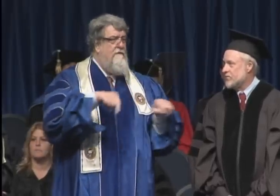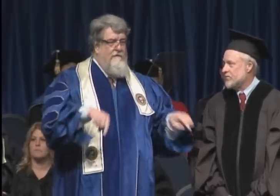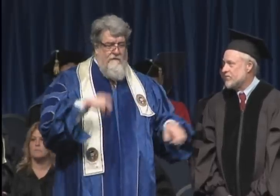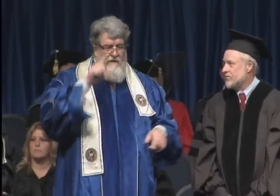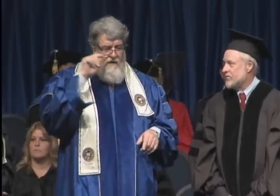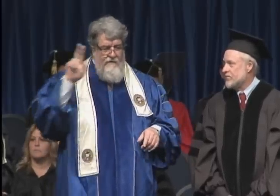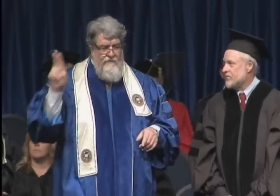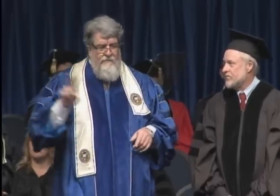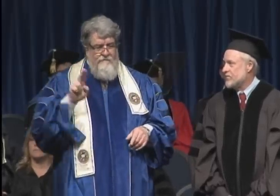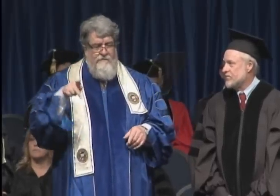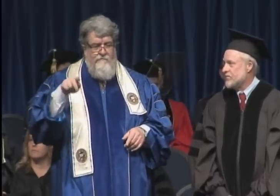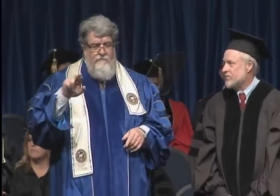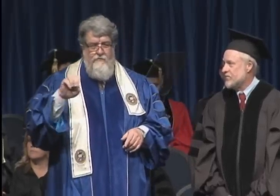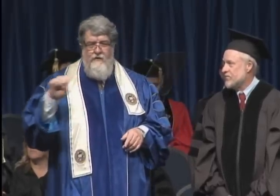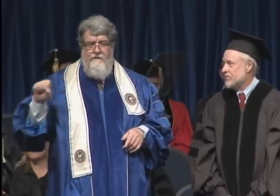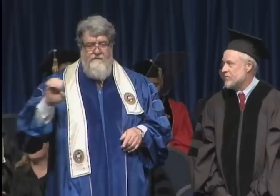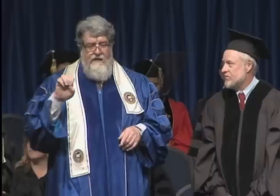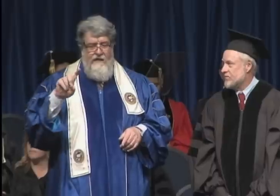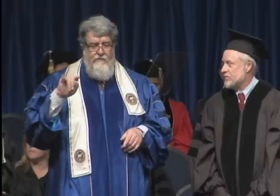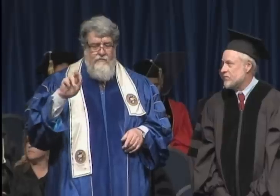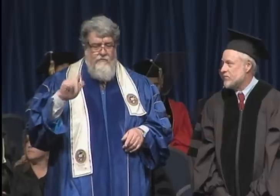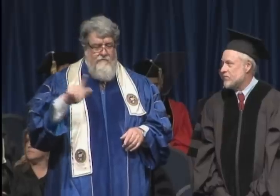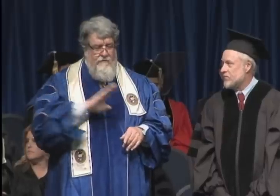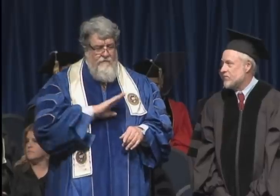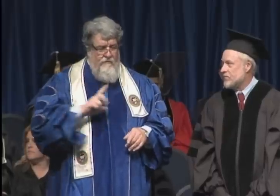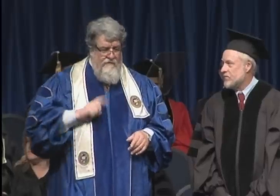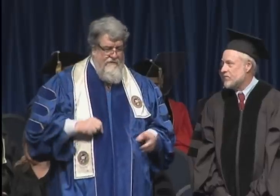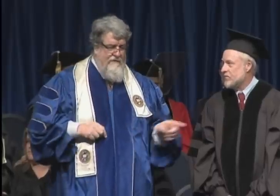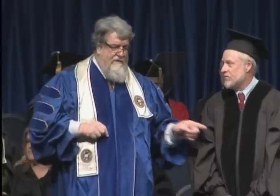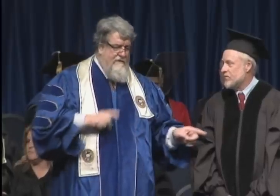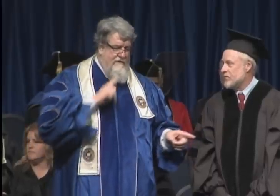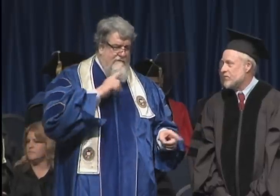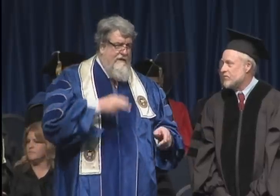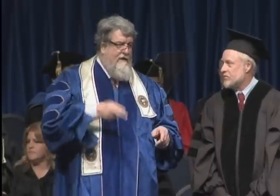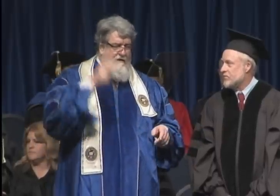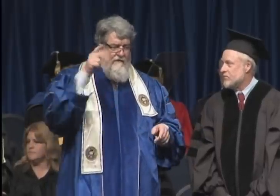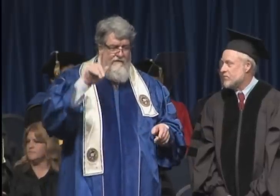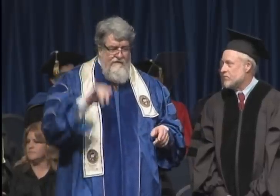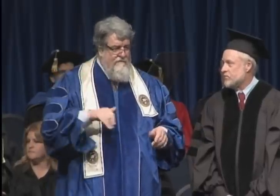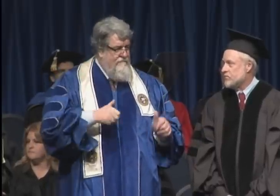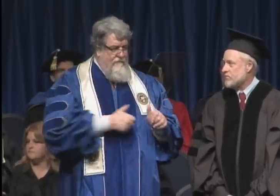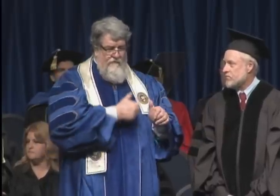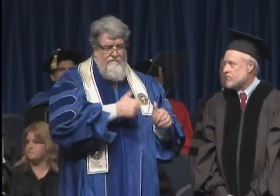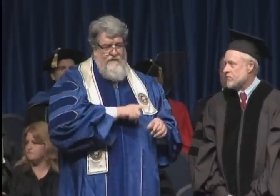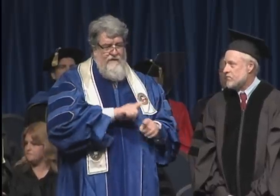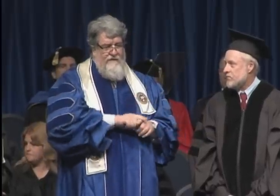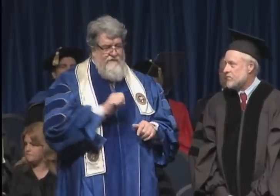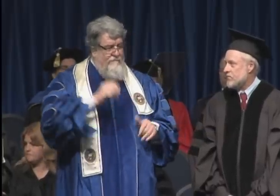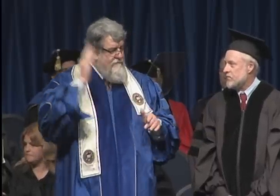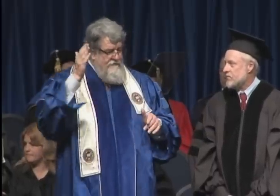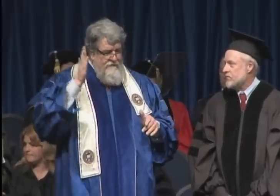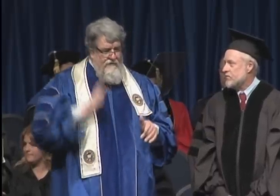of editorial boards, including the Gallaudet University Press Editorial Board.